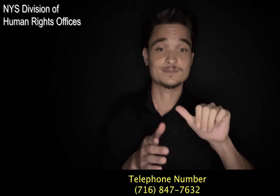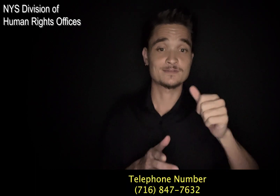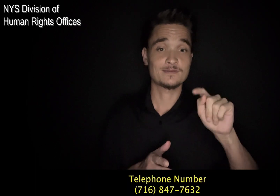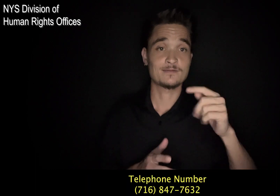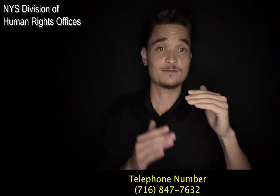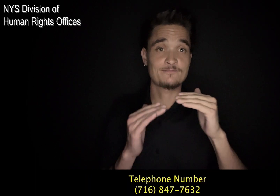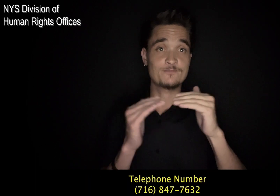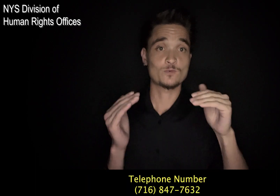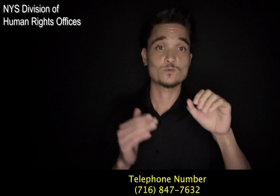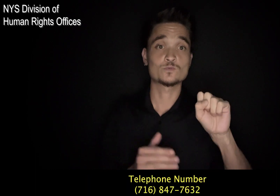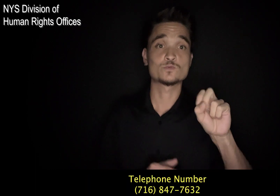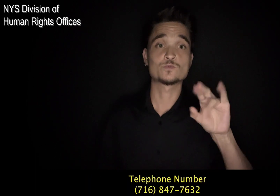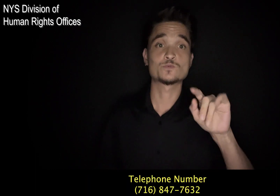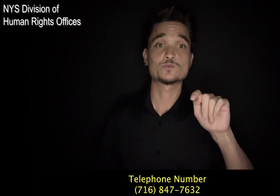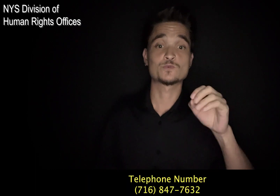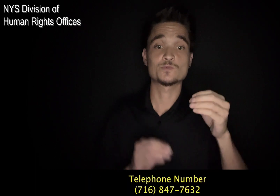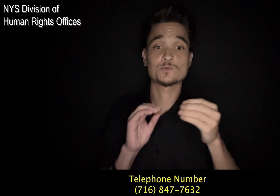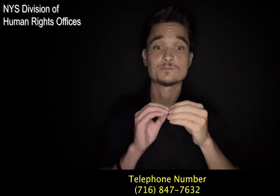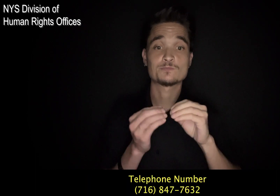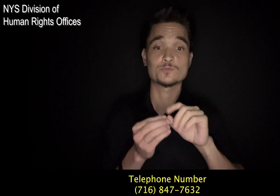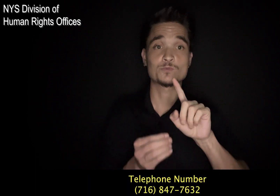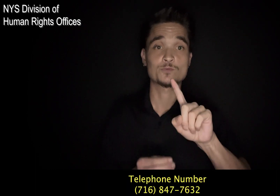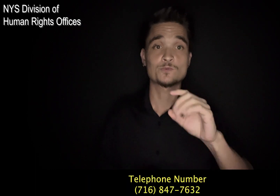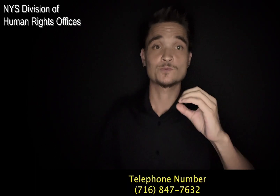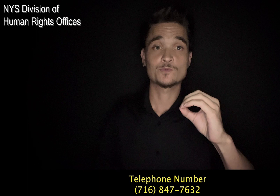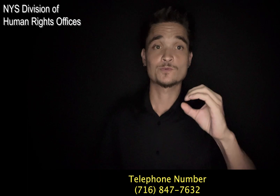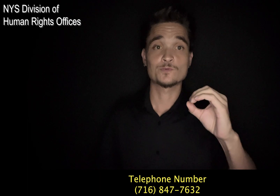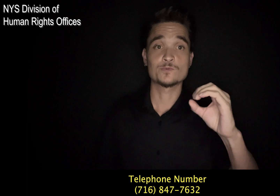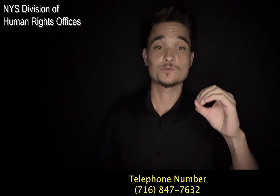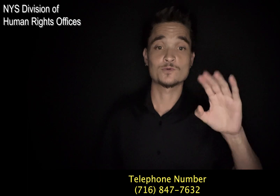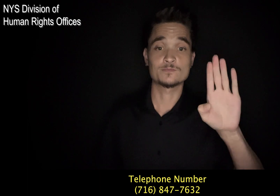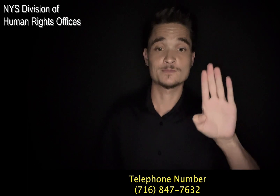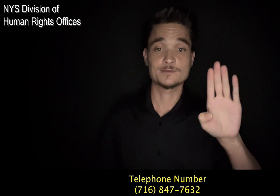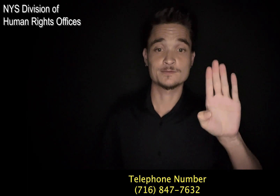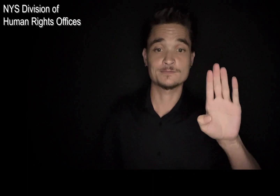Telephone Number (716) 847-7632